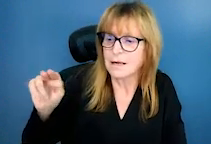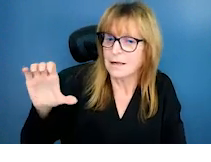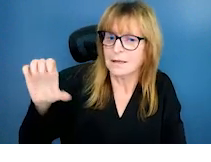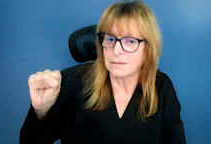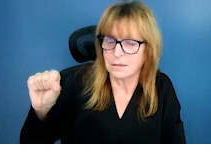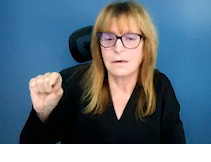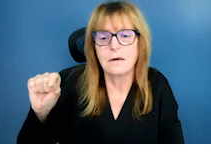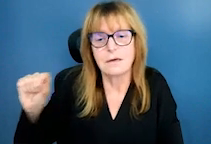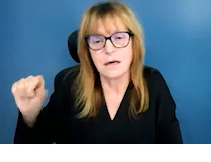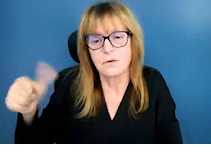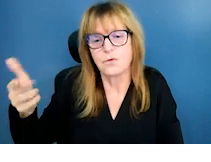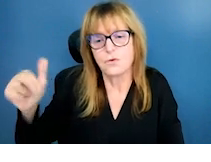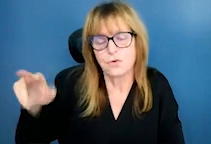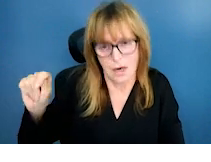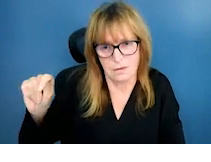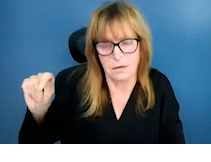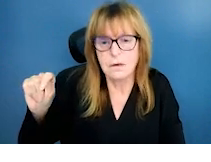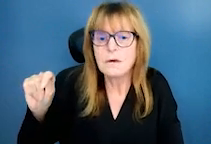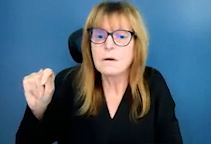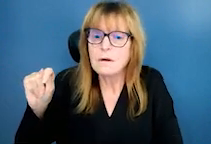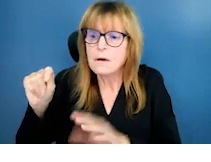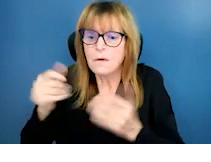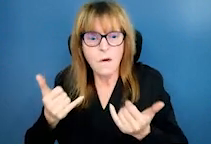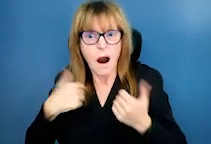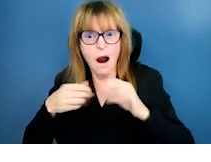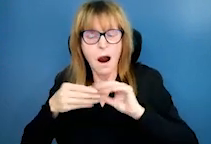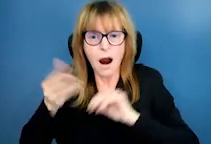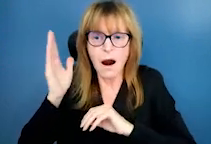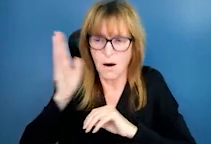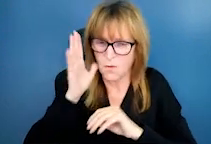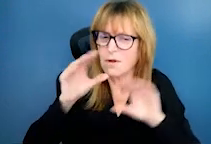Today’s presentation will be posted on the CRA’s video gallery at